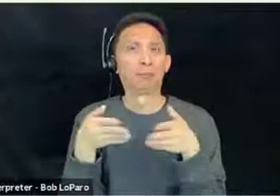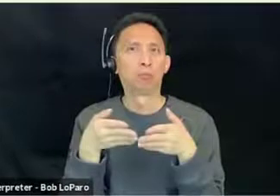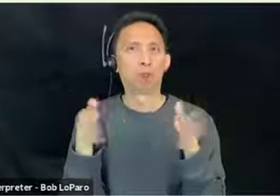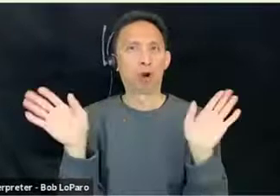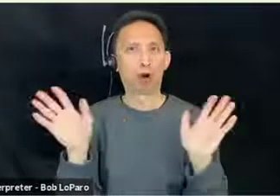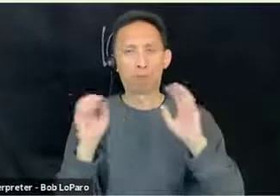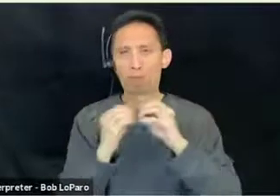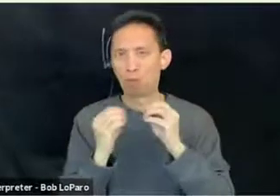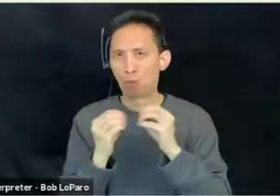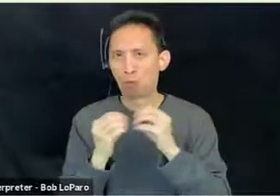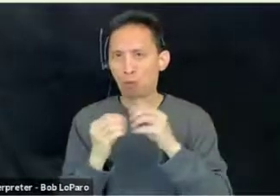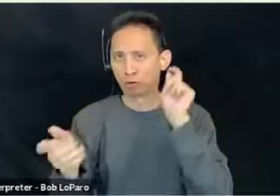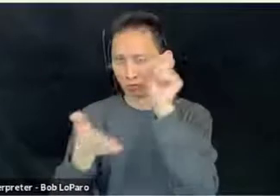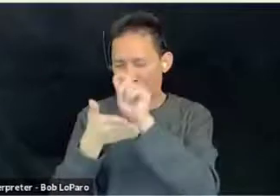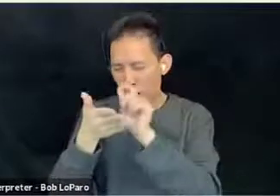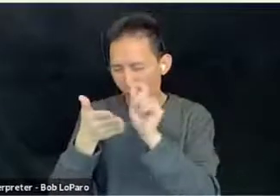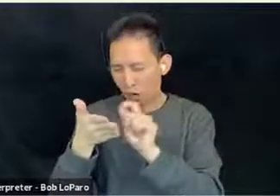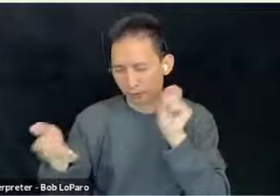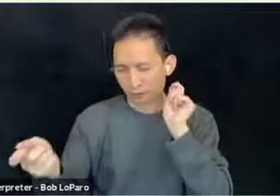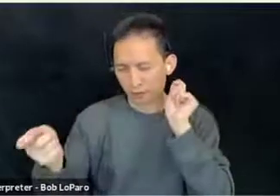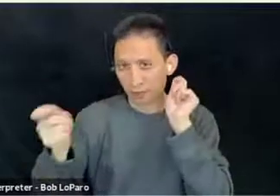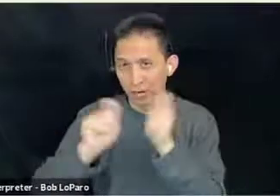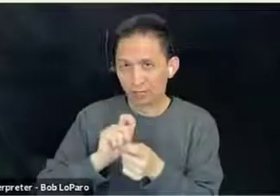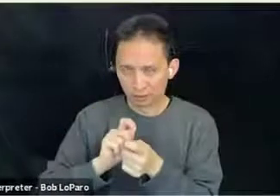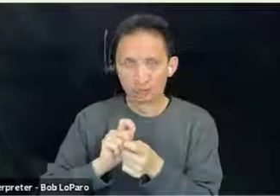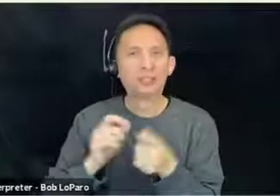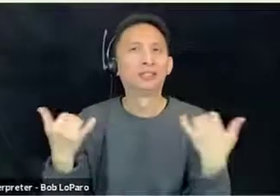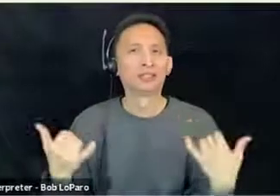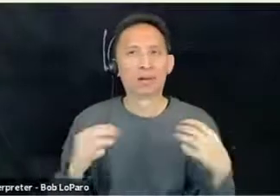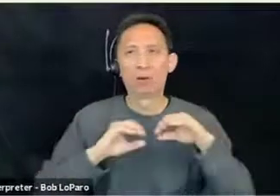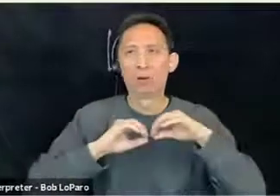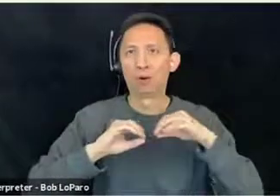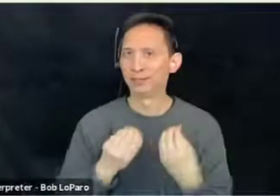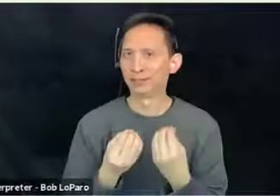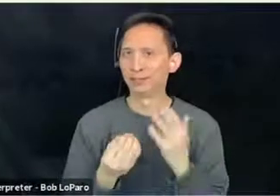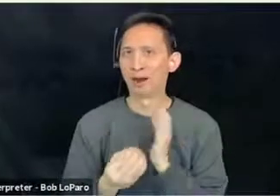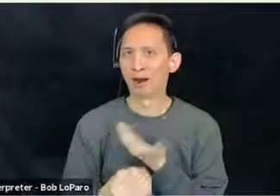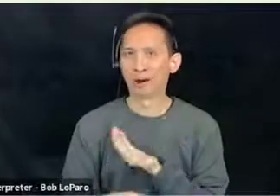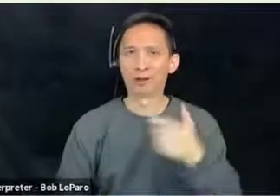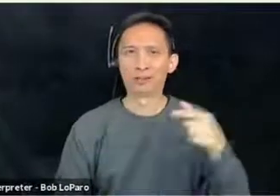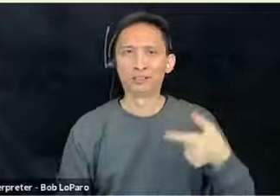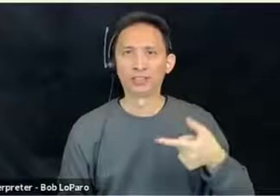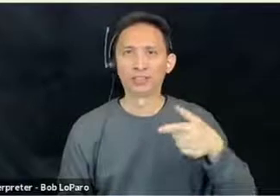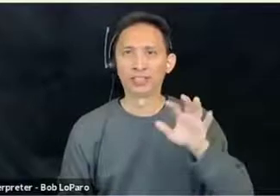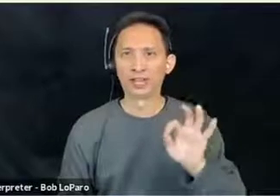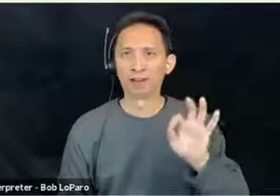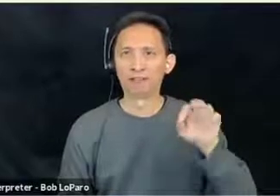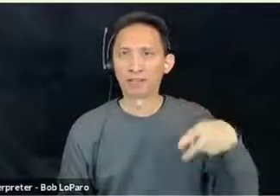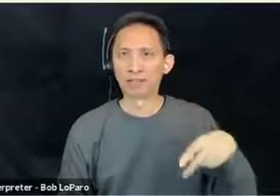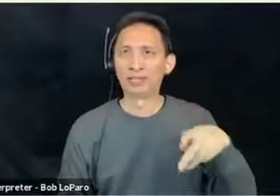to allow our organization to take on these other families as well and support them.